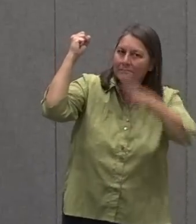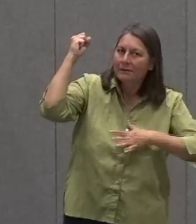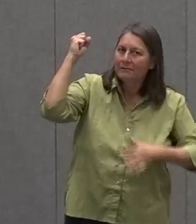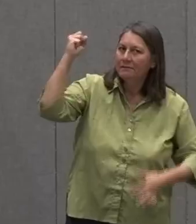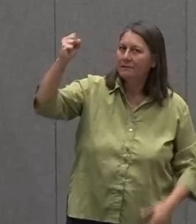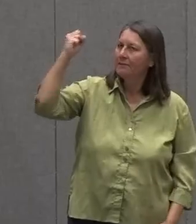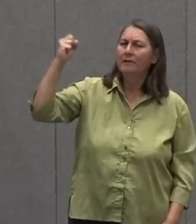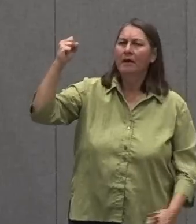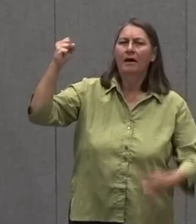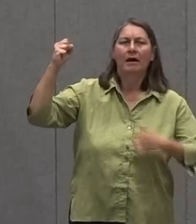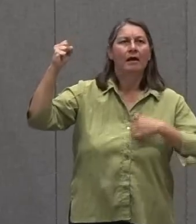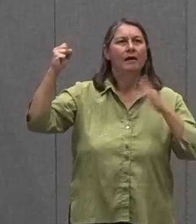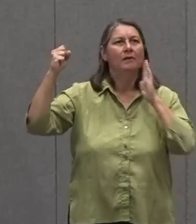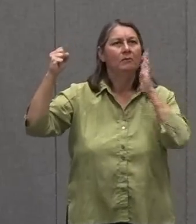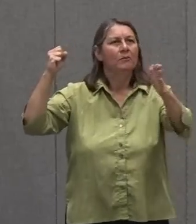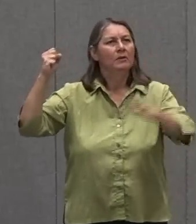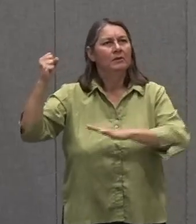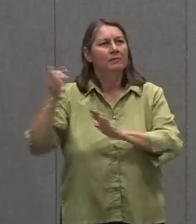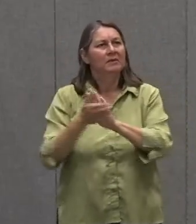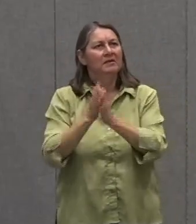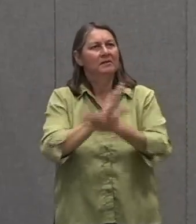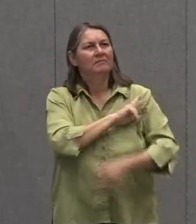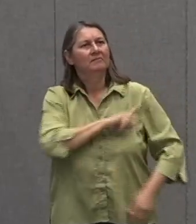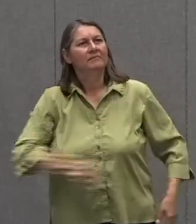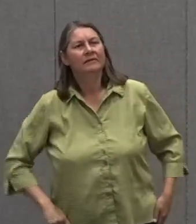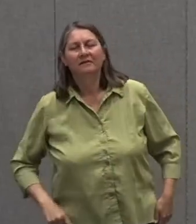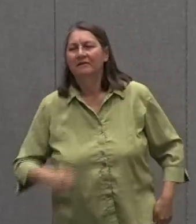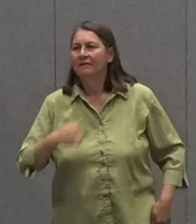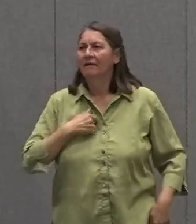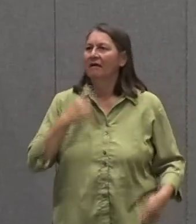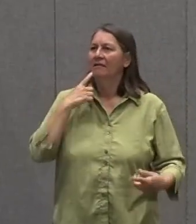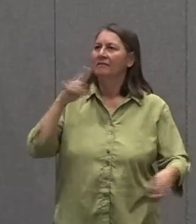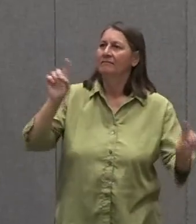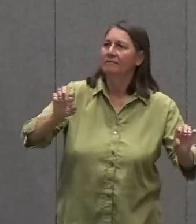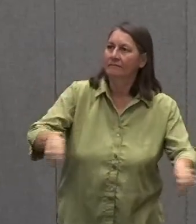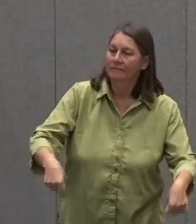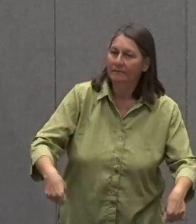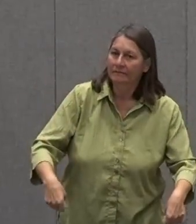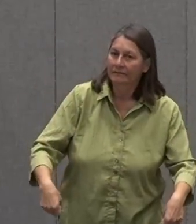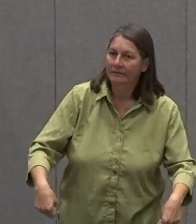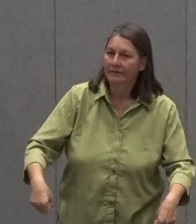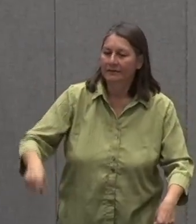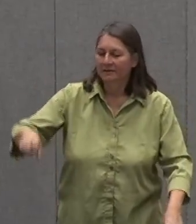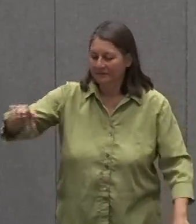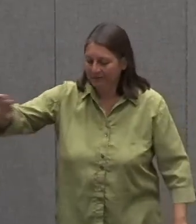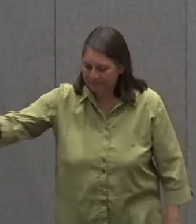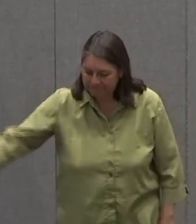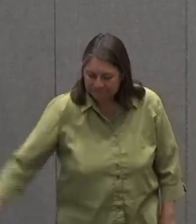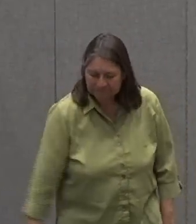"I will be king. "I can do this thing," he said. With a twist of his long arms,